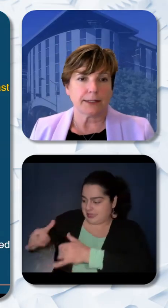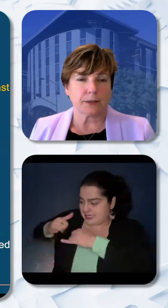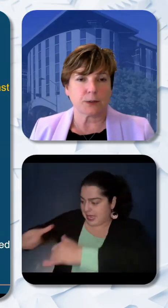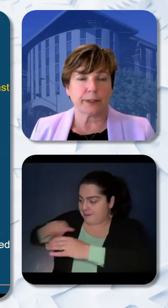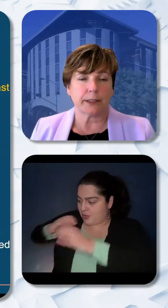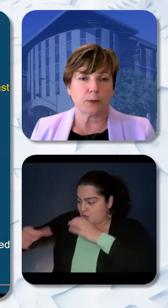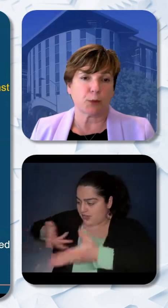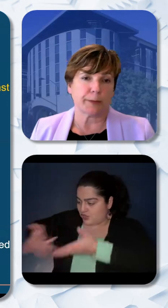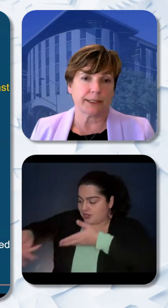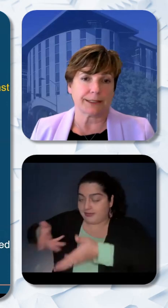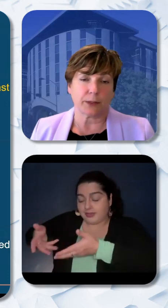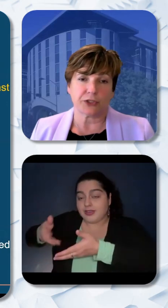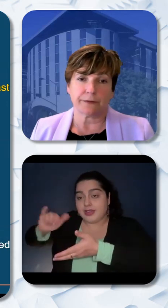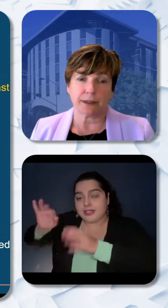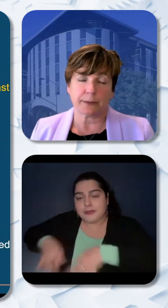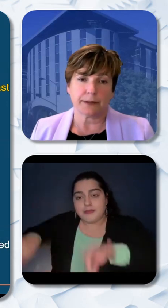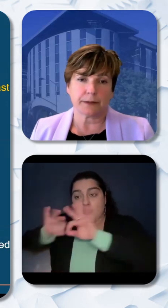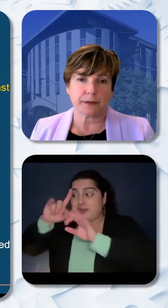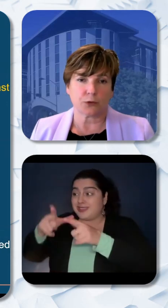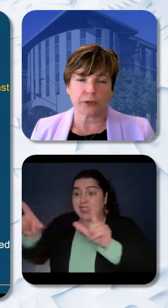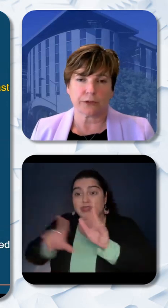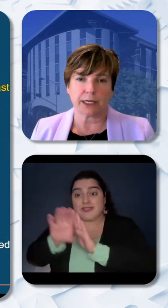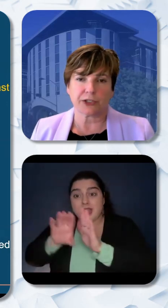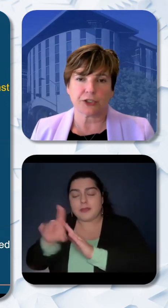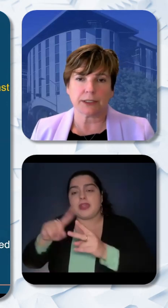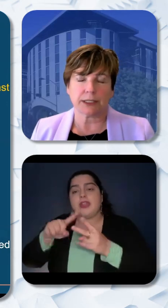It's also important because language development, social interaction,